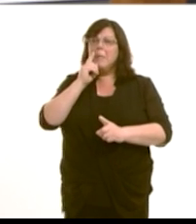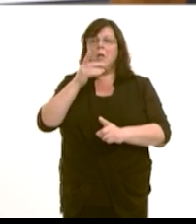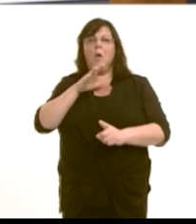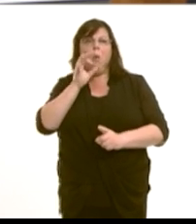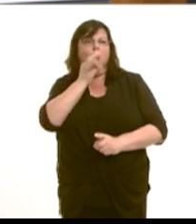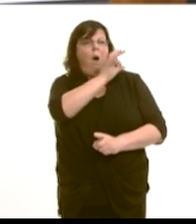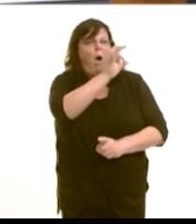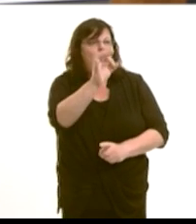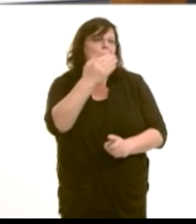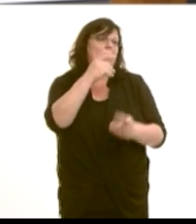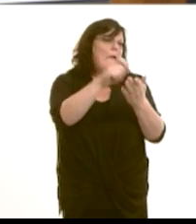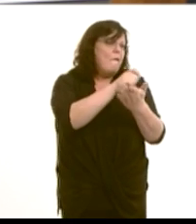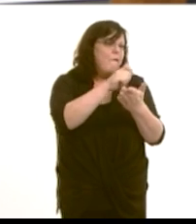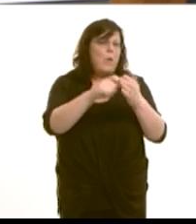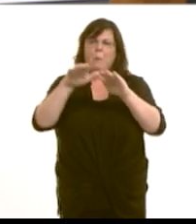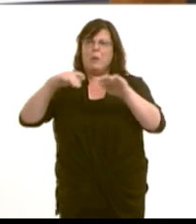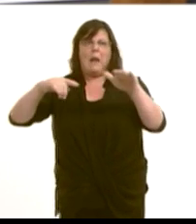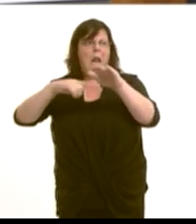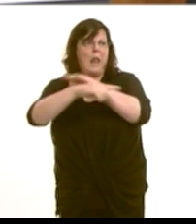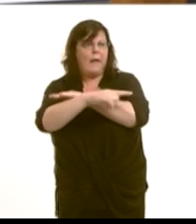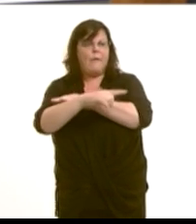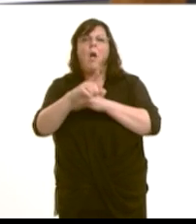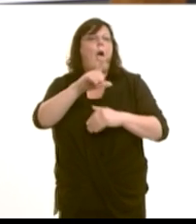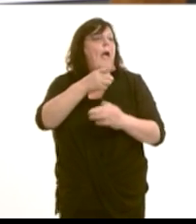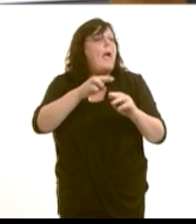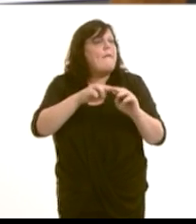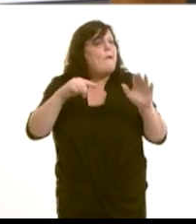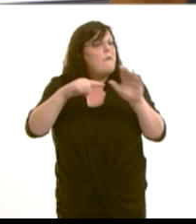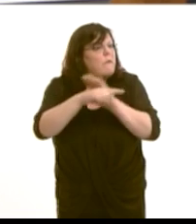to ensure that the promises that they made in terms of funding for Wales are honoured.